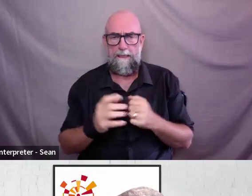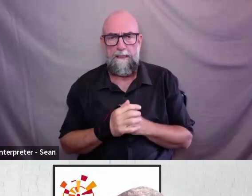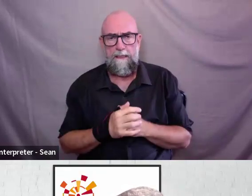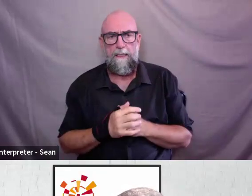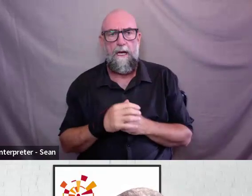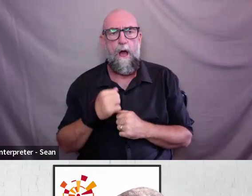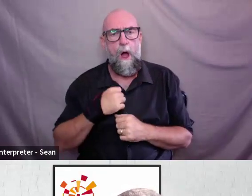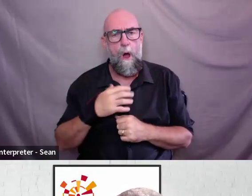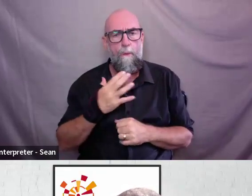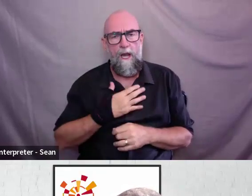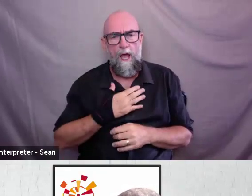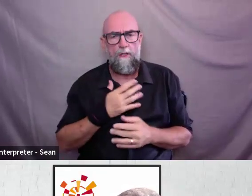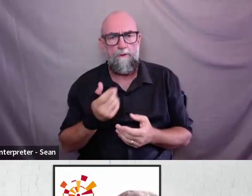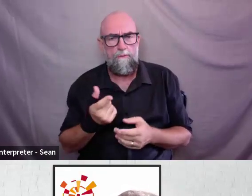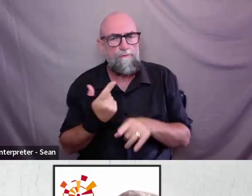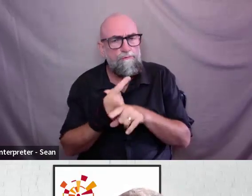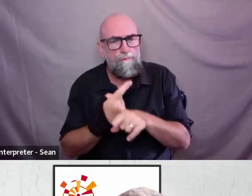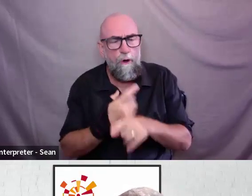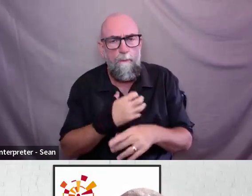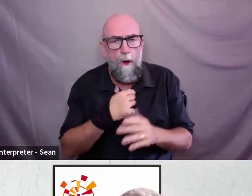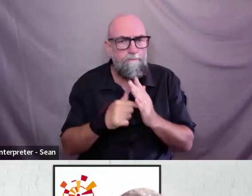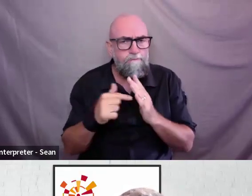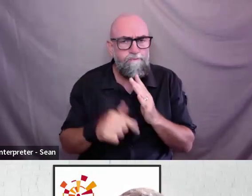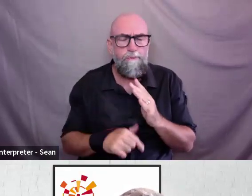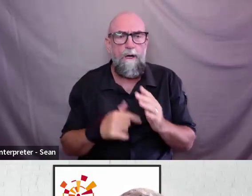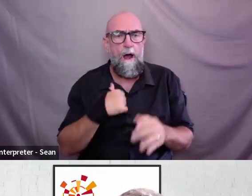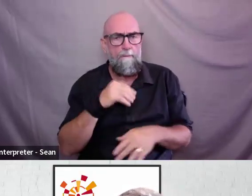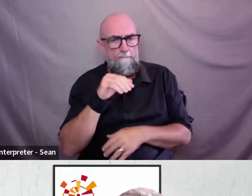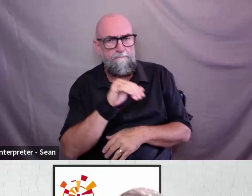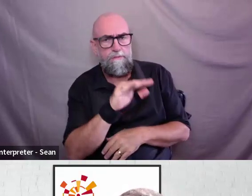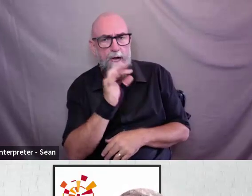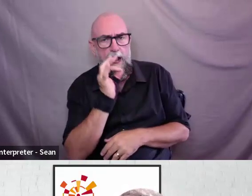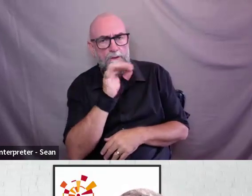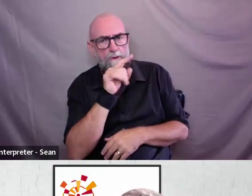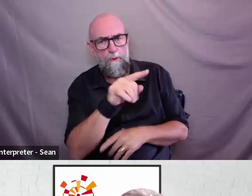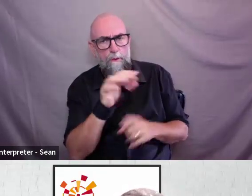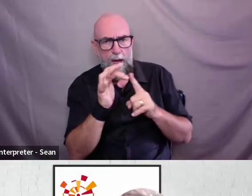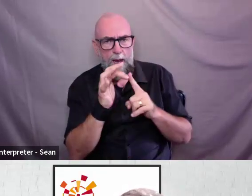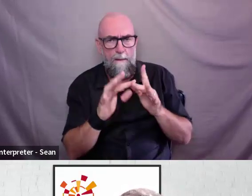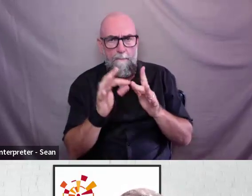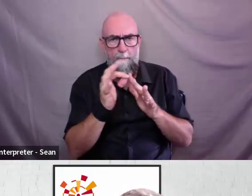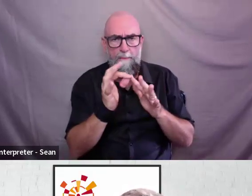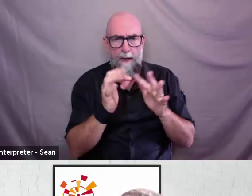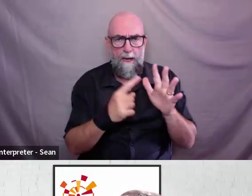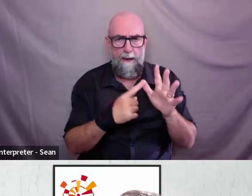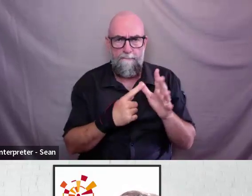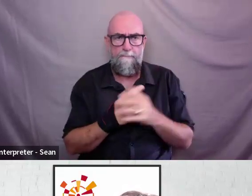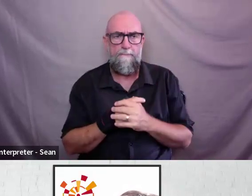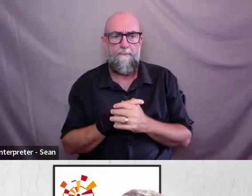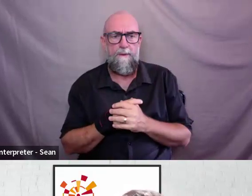Pippa, by asking whether the arts and creative sectors can afford to ignore the climate crisis? And how can we actually